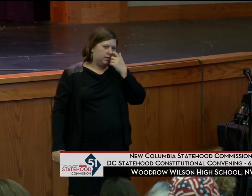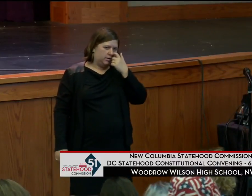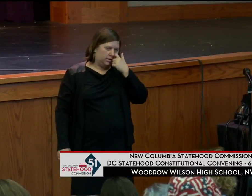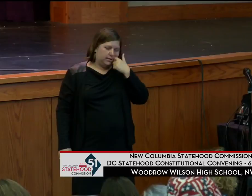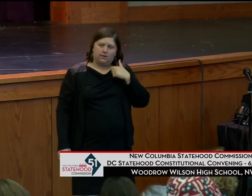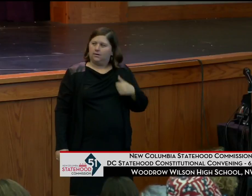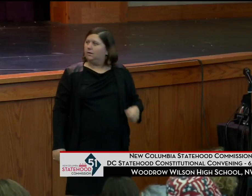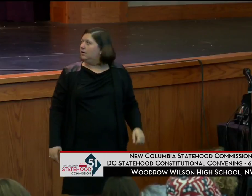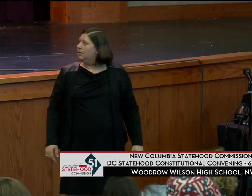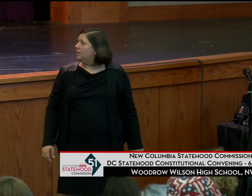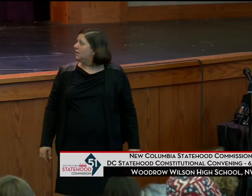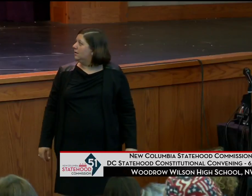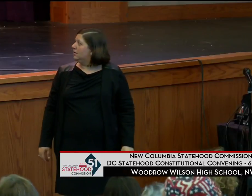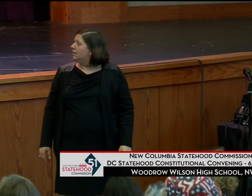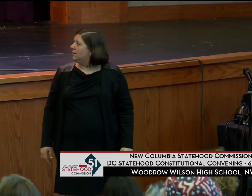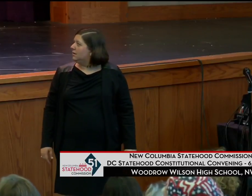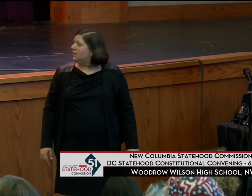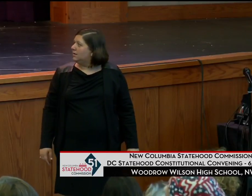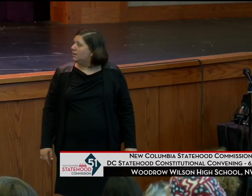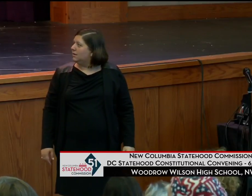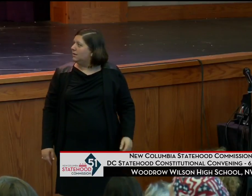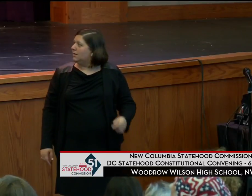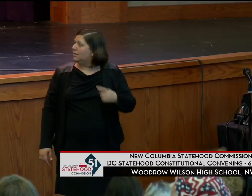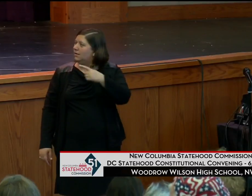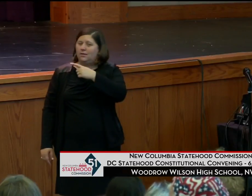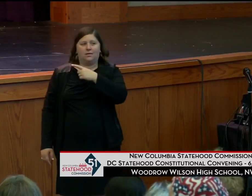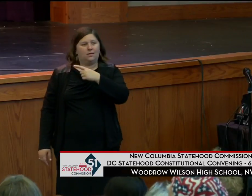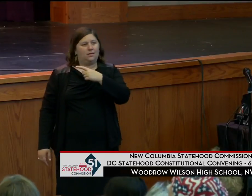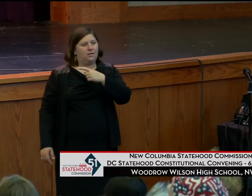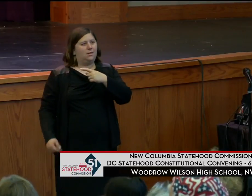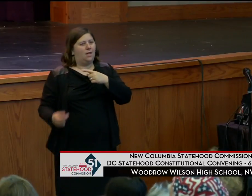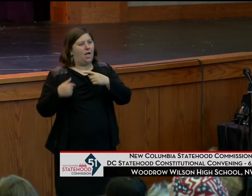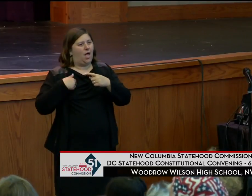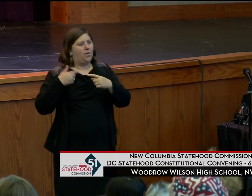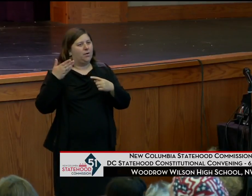EXCUSE ME, SENATOR, CAN I ADD THAT I WAS THERE WITH JOHNNY AND